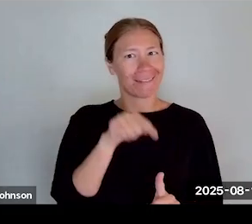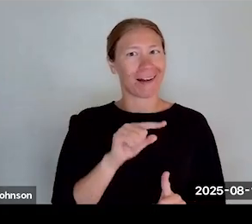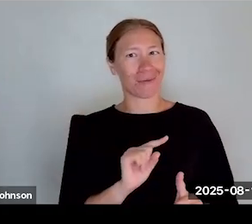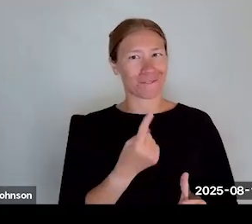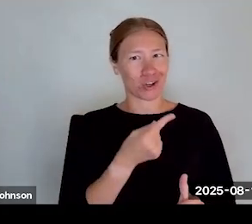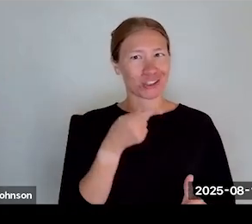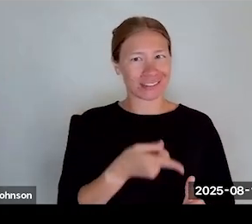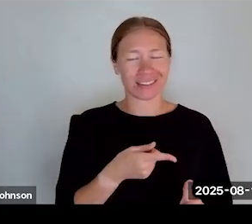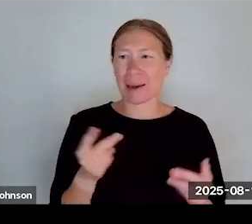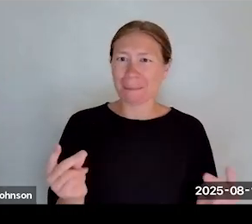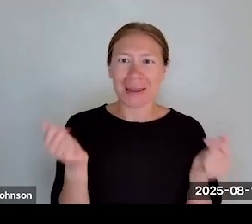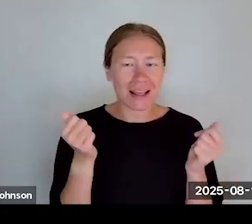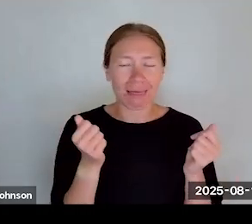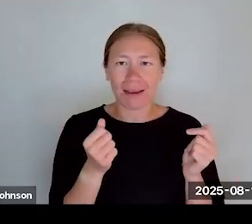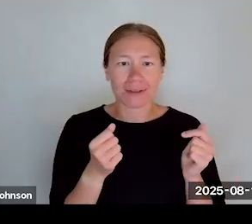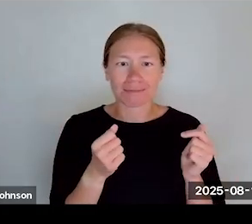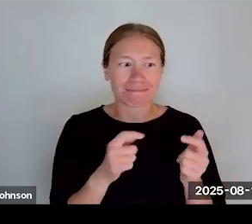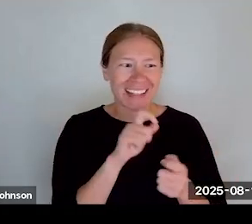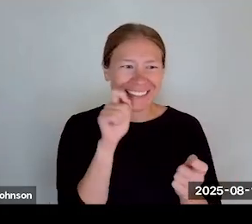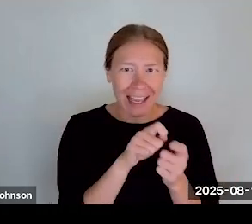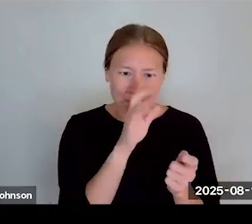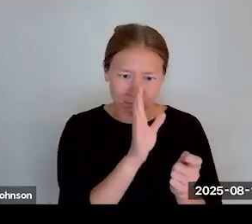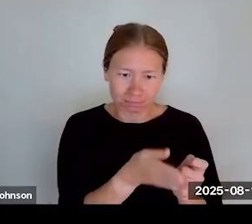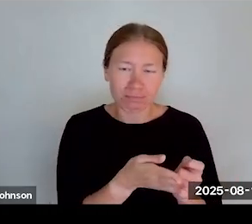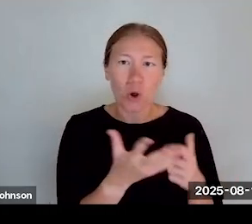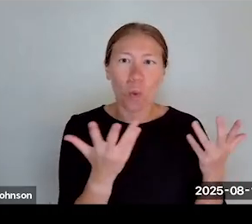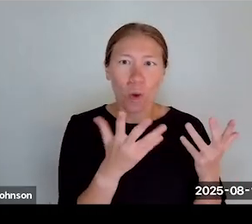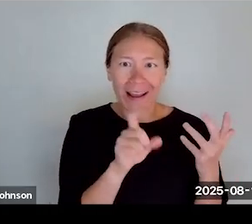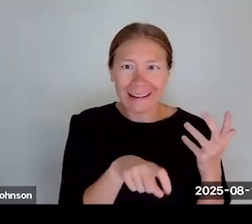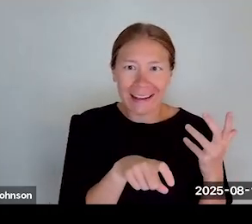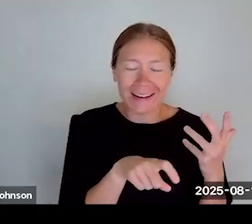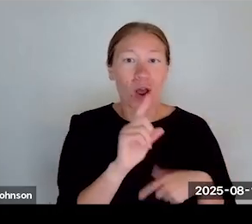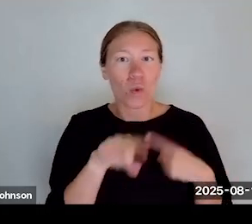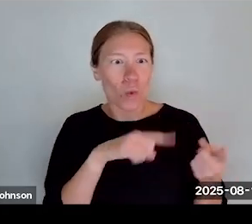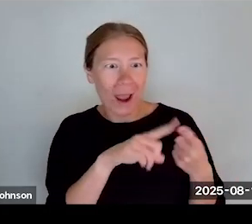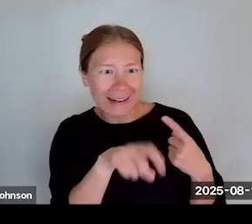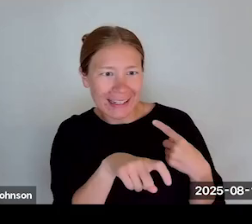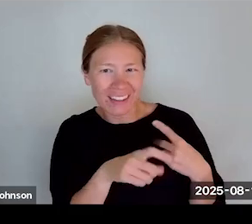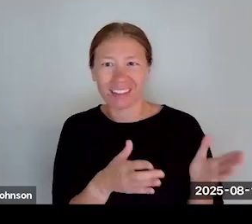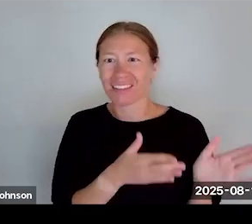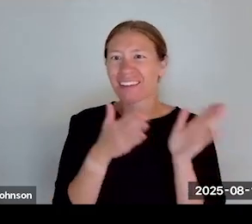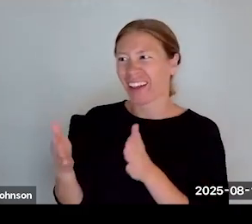It immediately identifies what is needed and when, whereas the second statement provides a lot of story